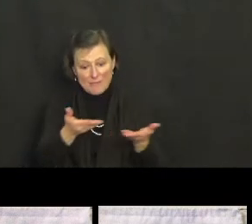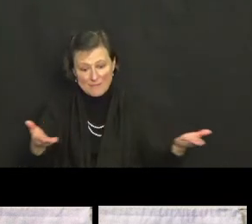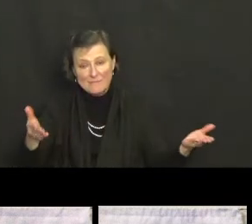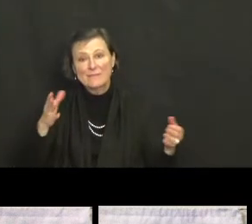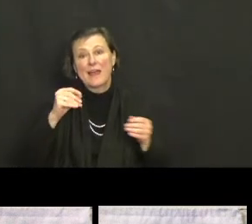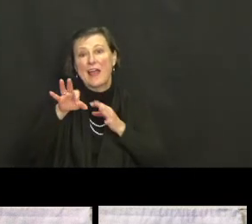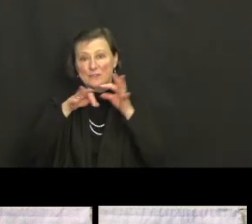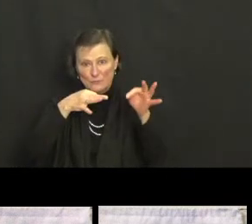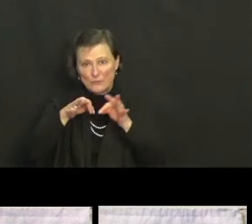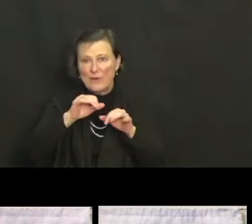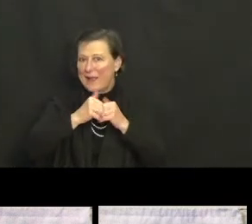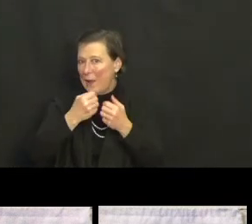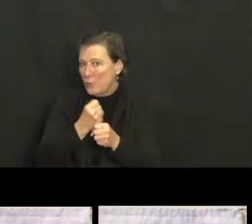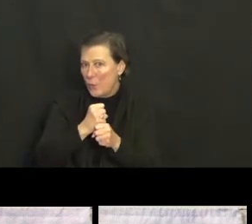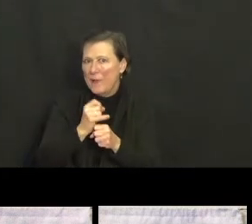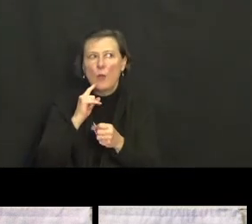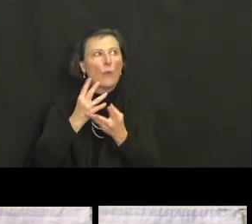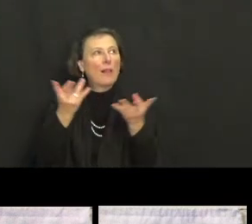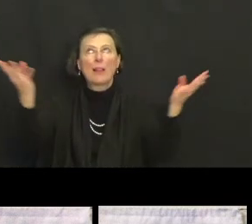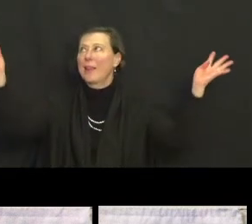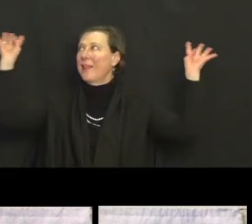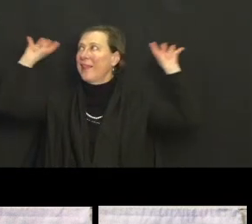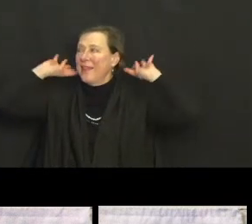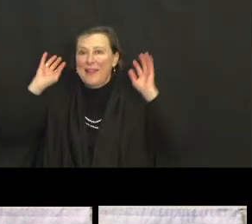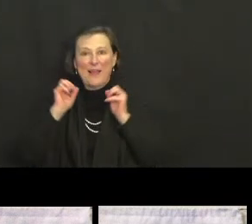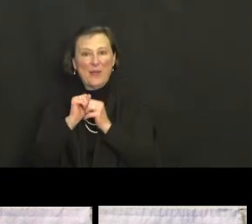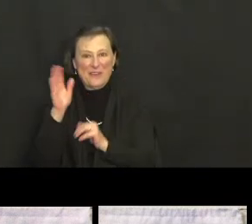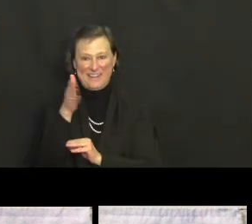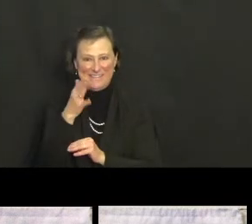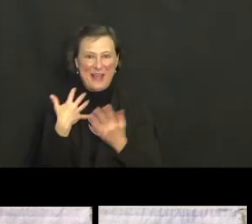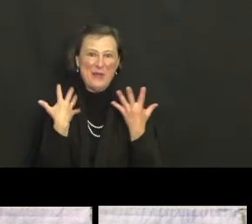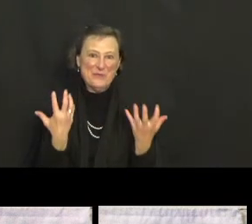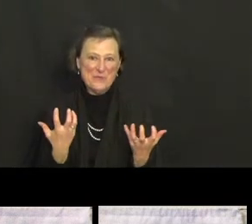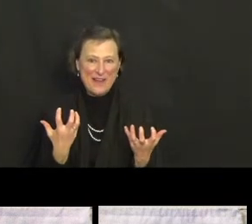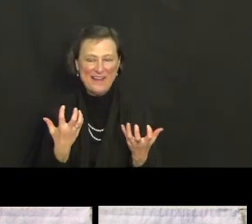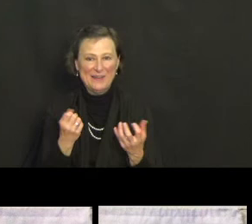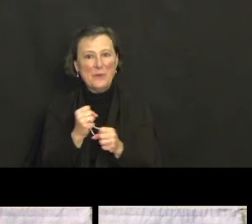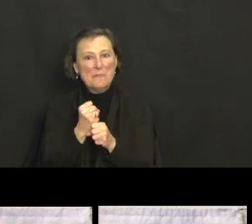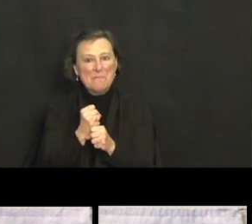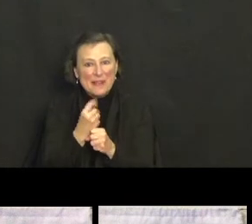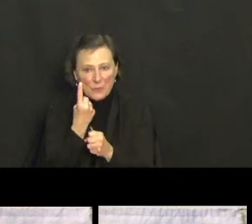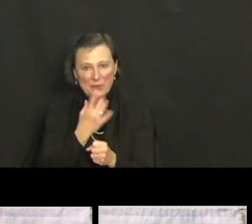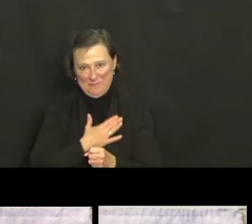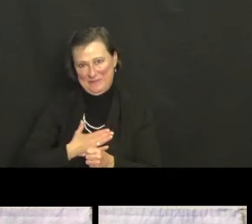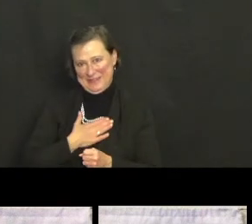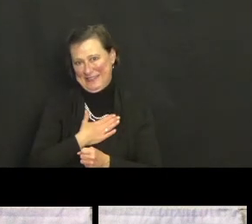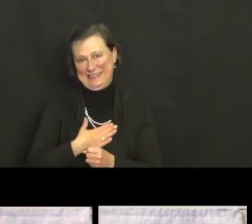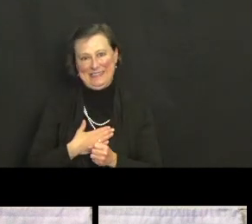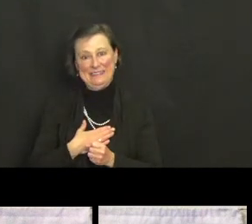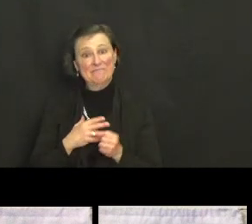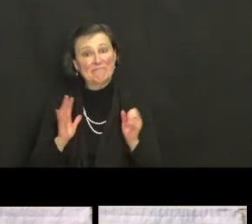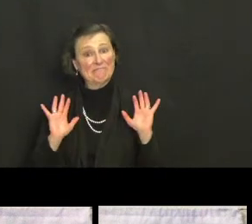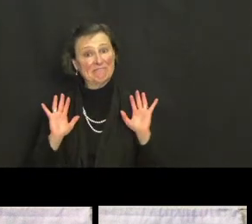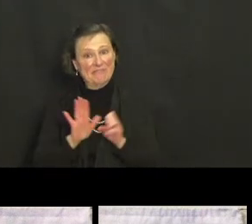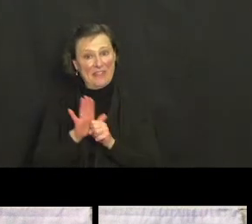We want to fill this sanctuary with prayer flags. So, please do make one. I think that's enough for the announcements.